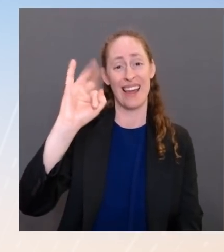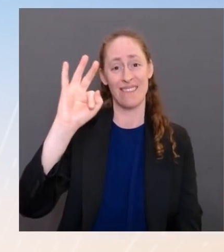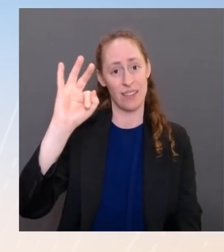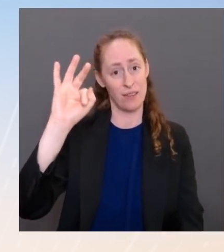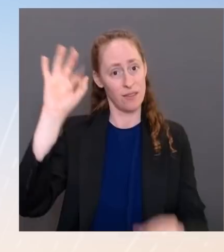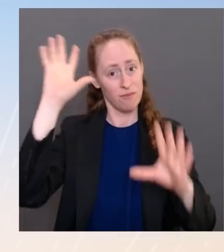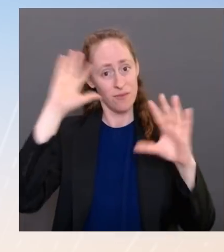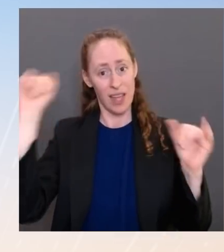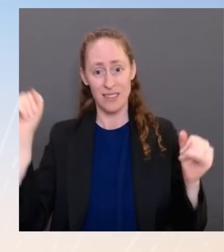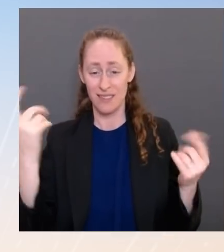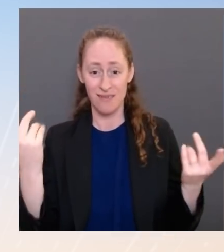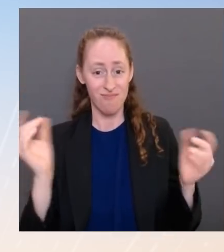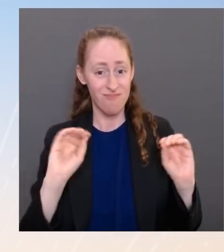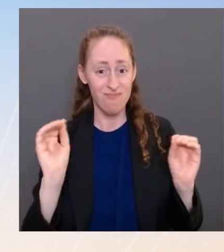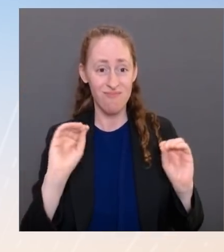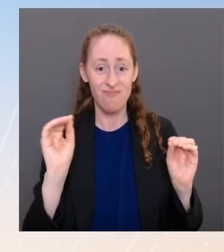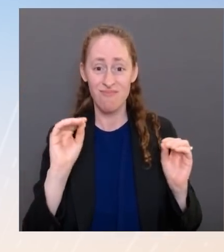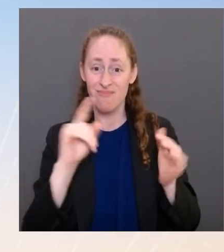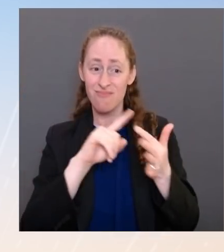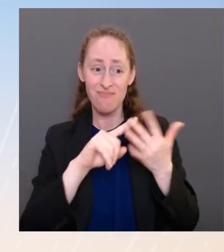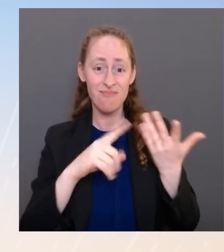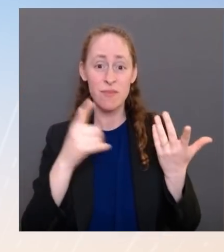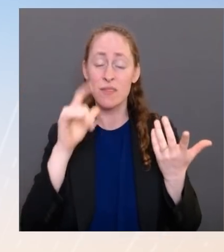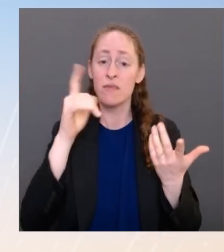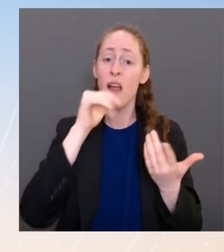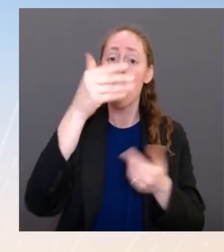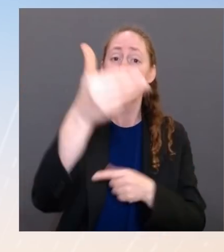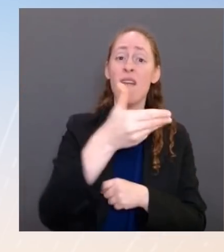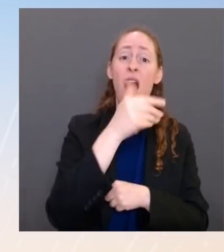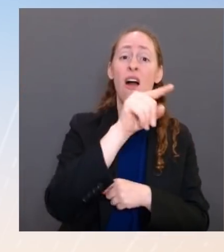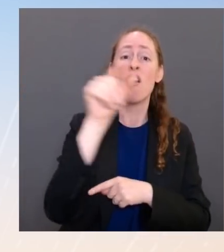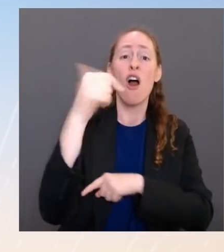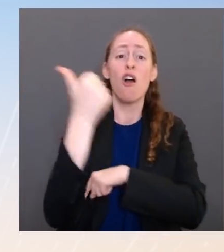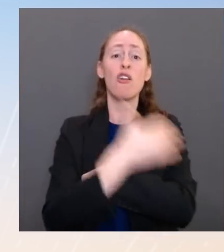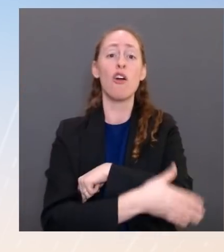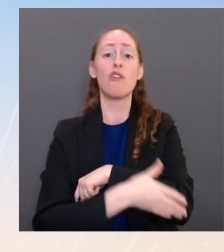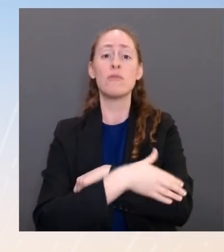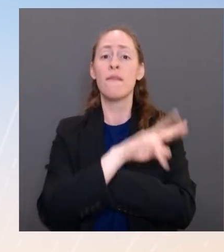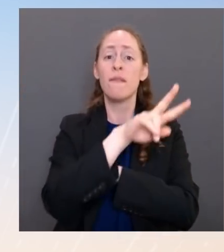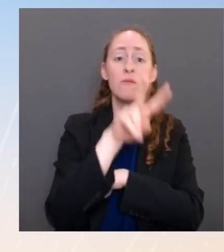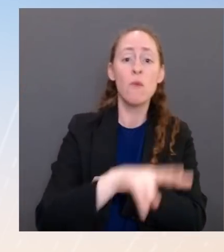Ms. Psaki: Well, the invitations have not yet been issued. The summit is not until early June --